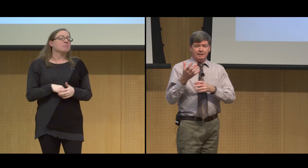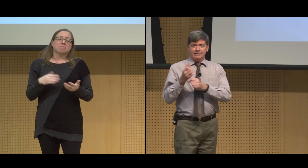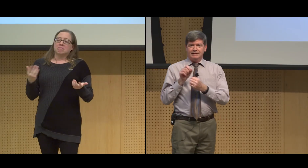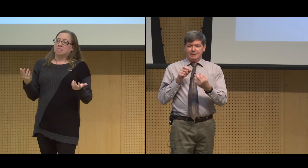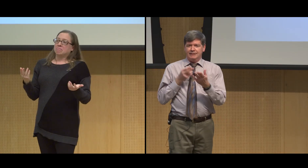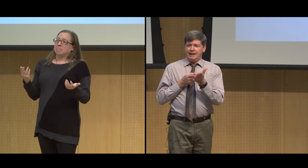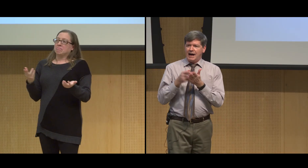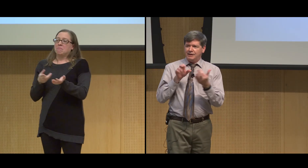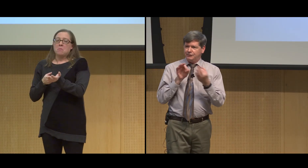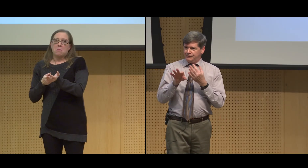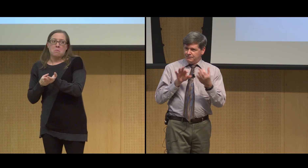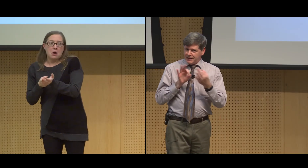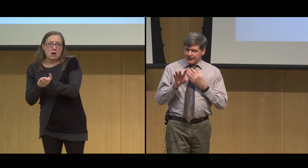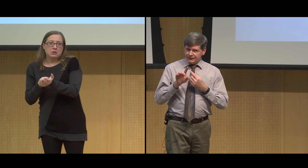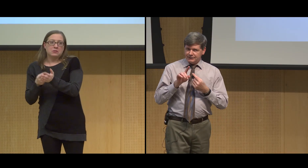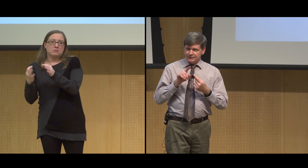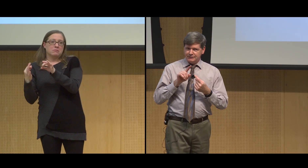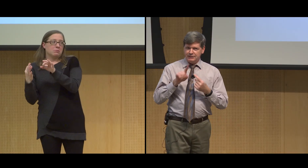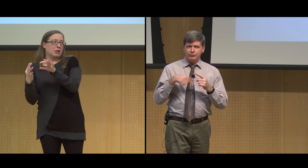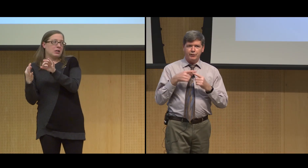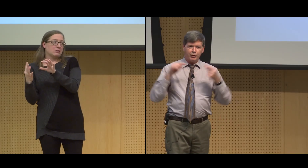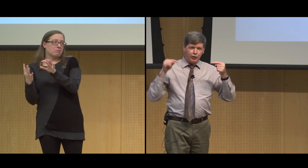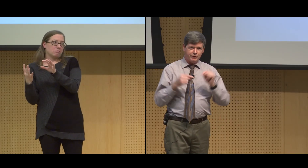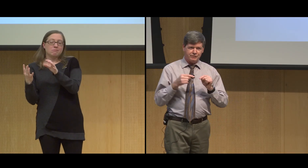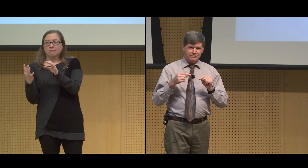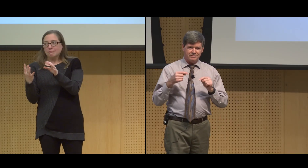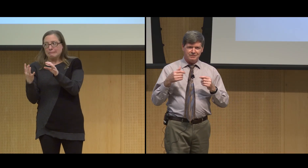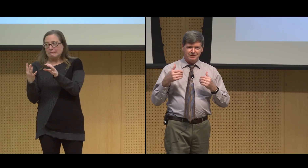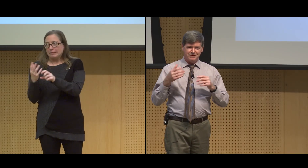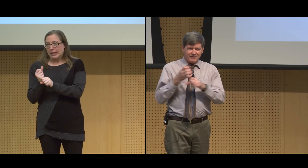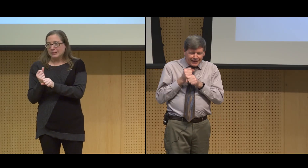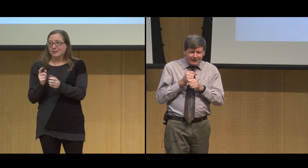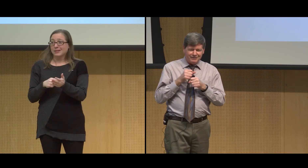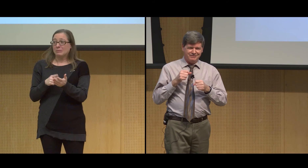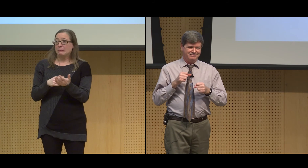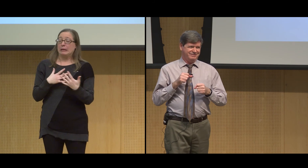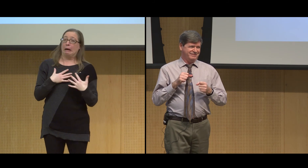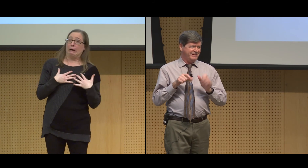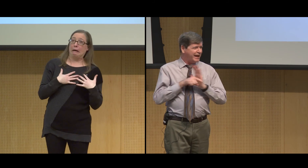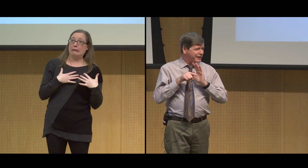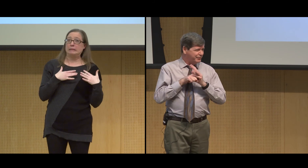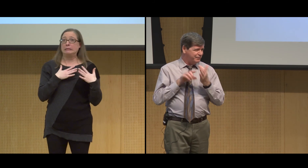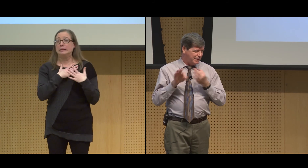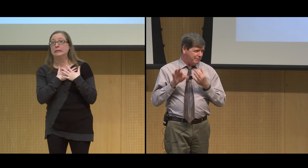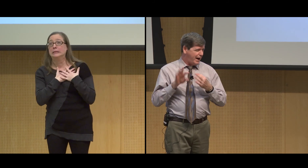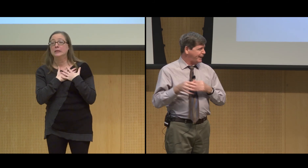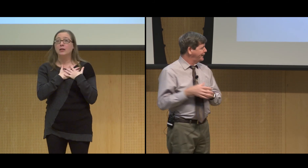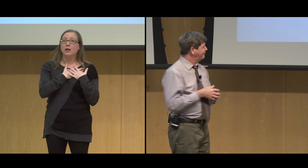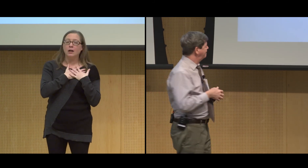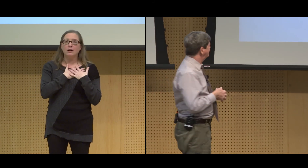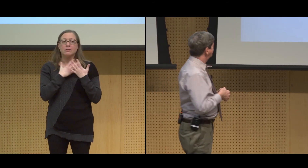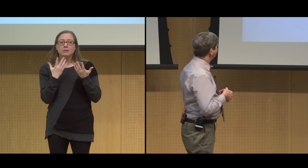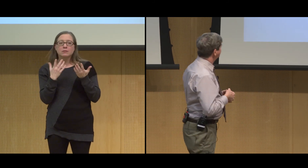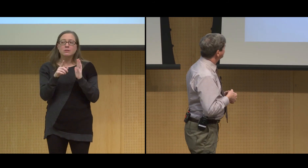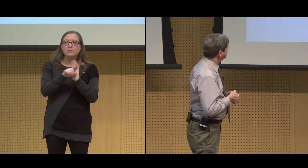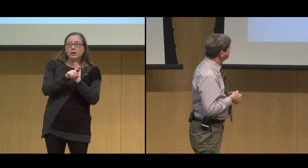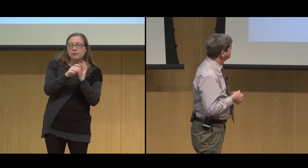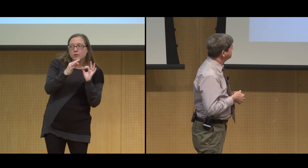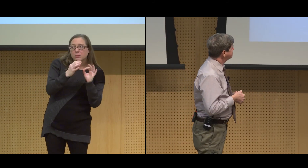Get honest feedback, even when it hurts to get negative feedback.